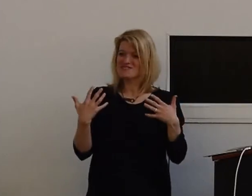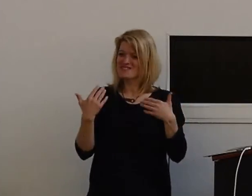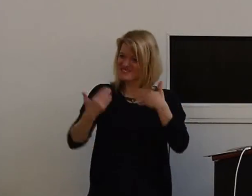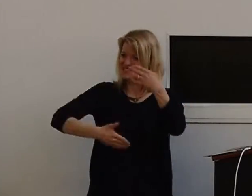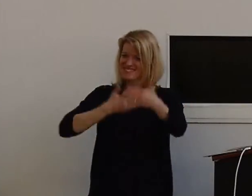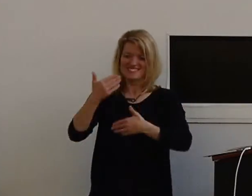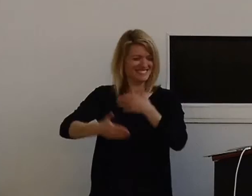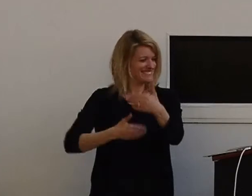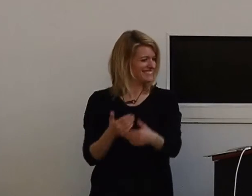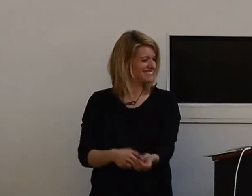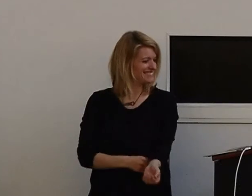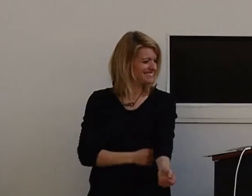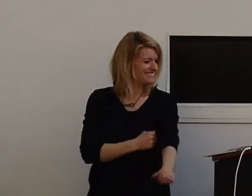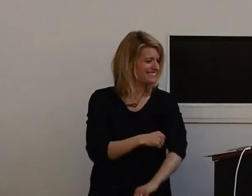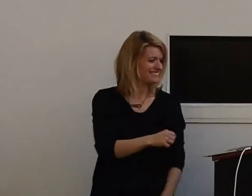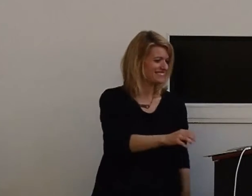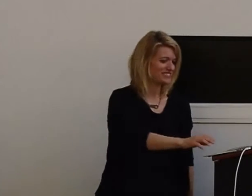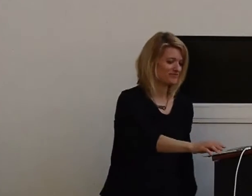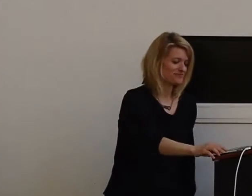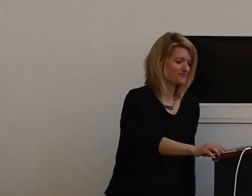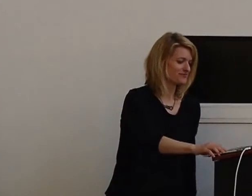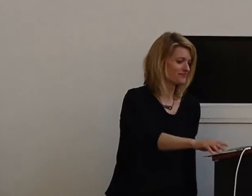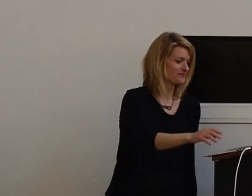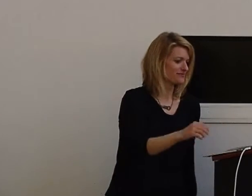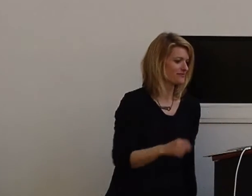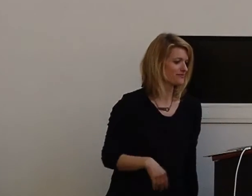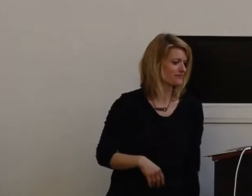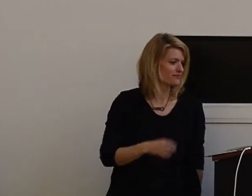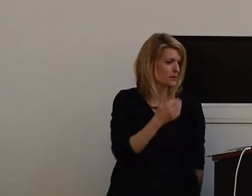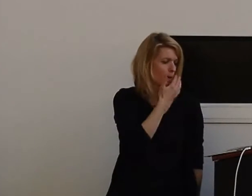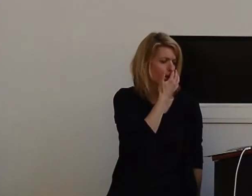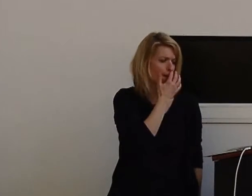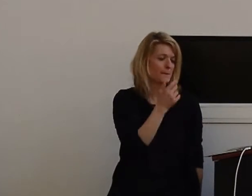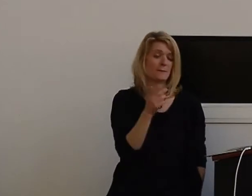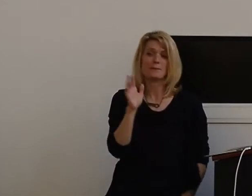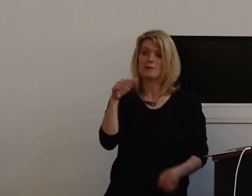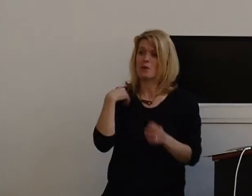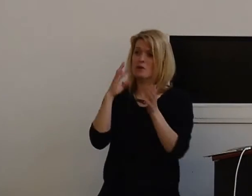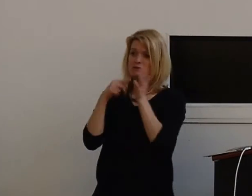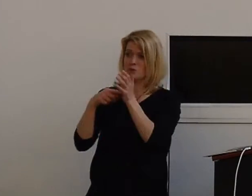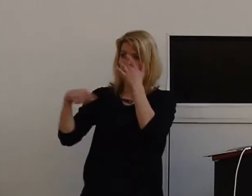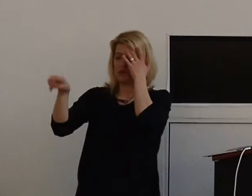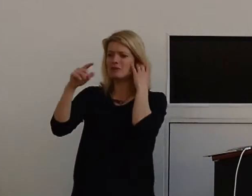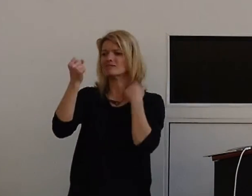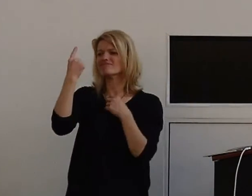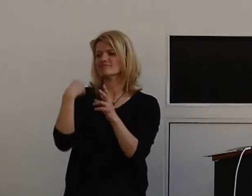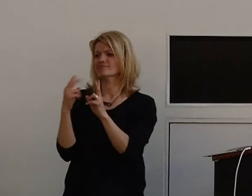We are making progress. My time is running out, but I'm going to show you a short clip.